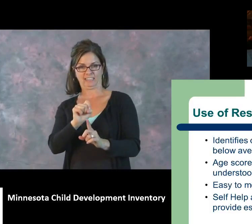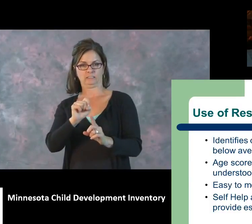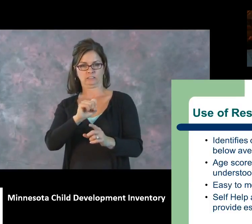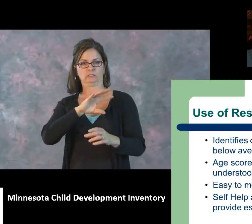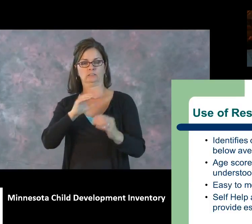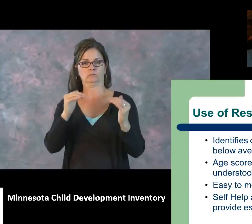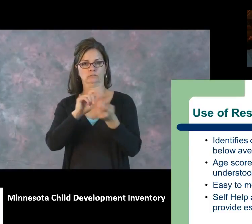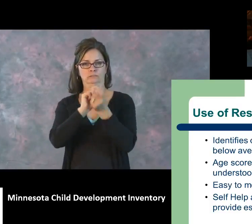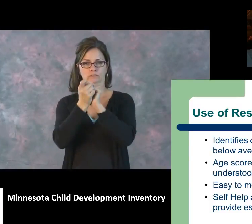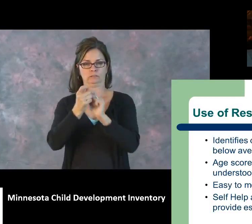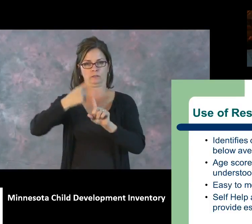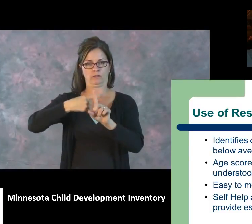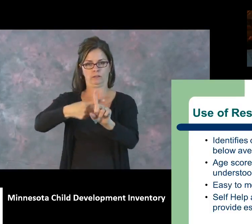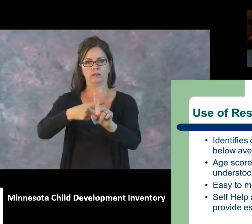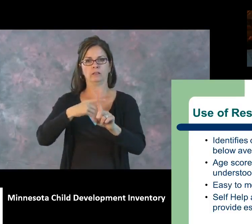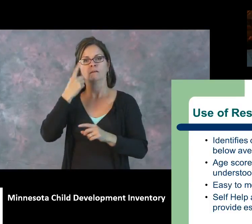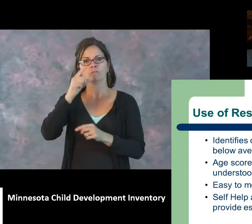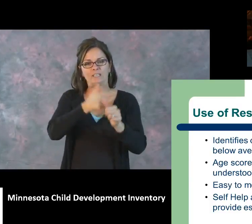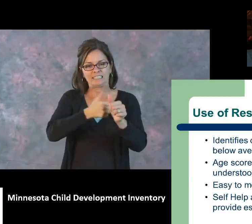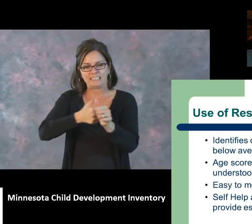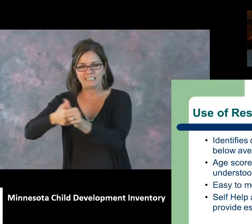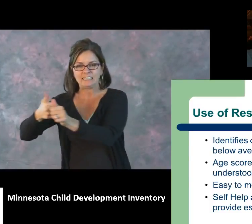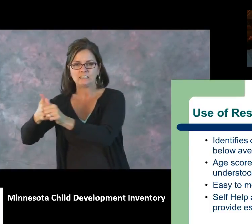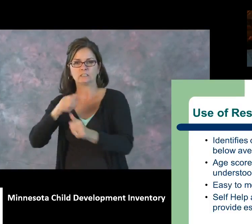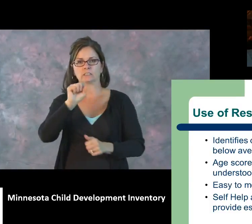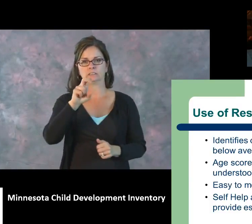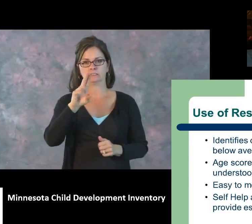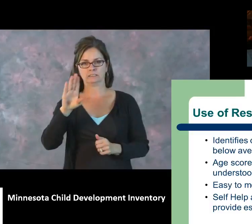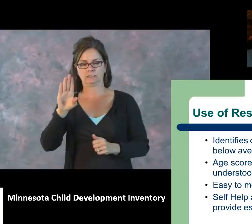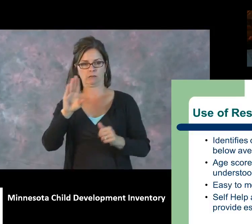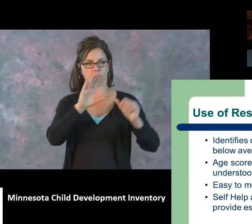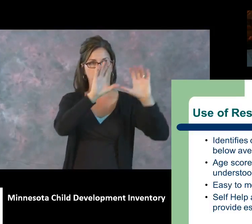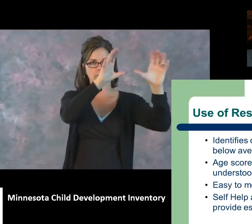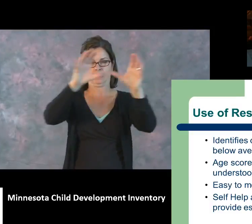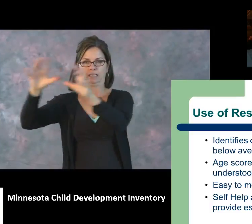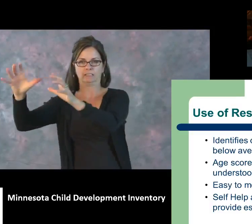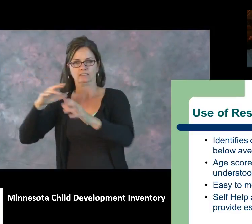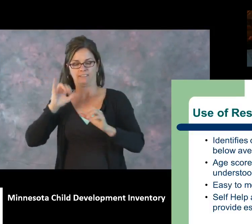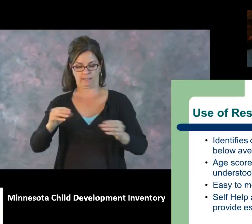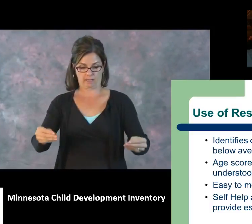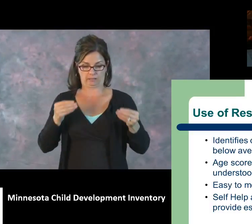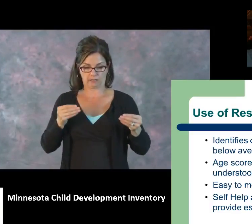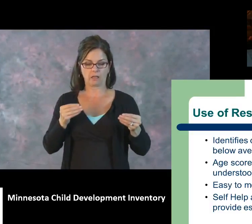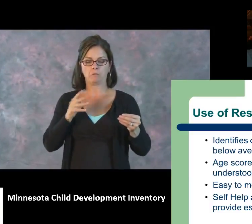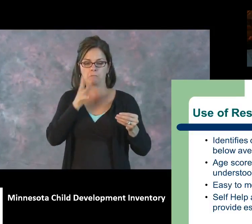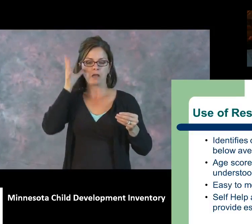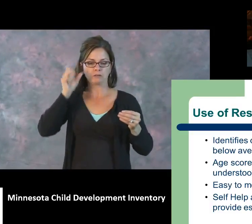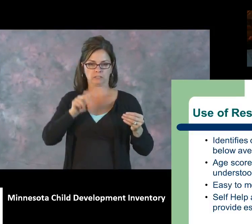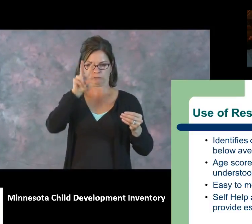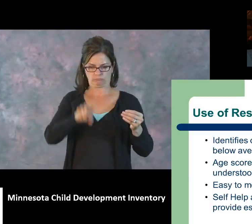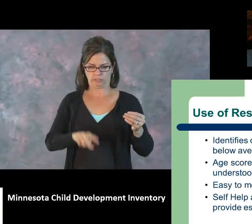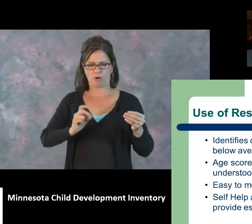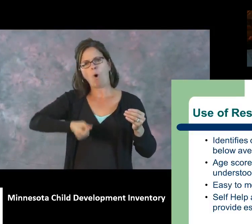That's something that's easy to share with parents and that they can easily understand, whereas, sometimes things like percentile ranks